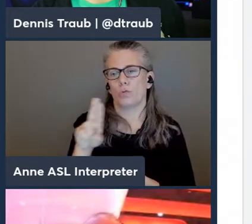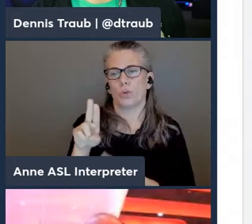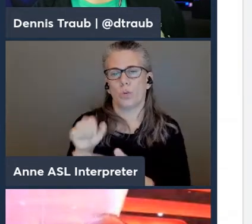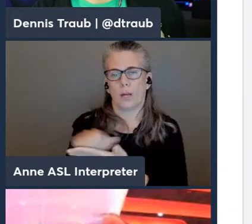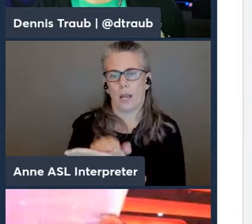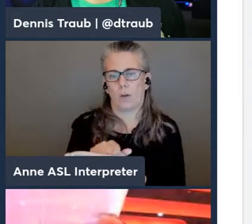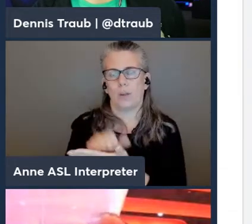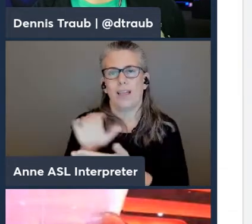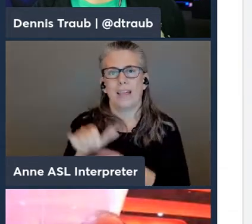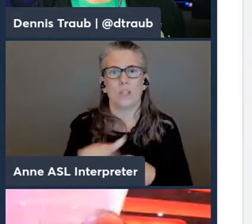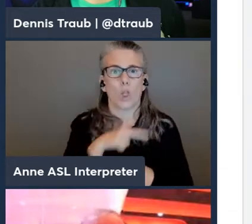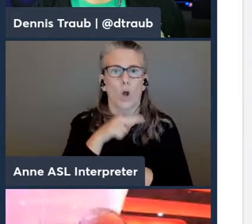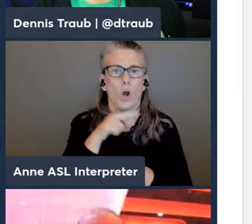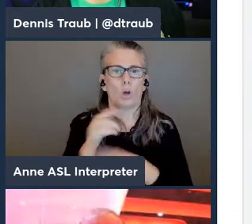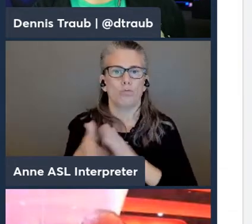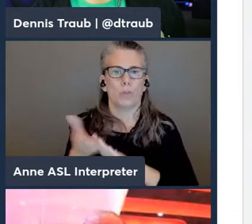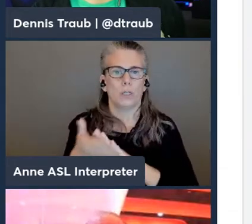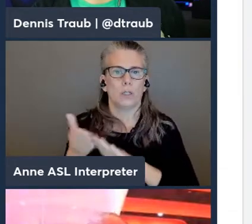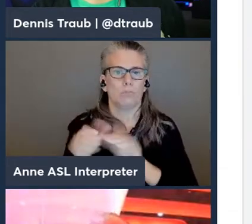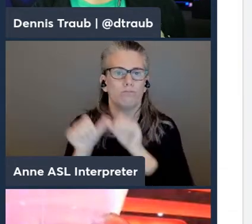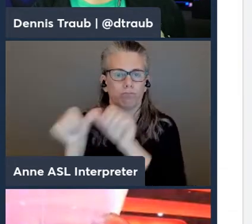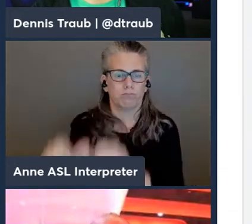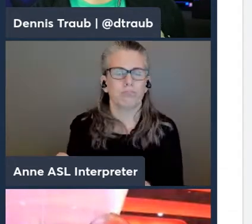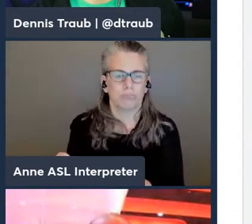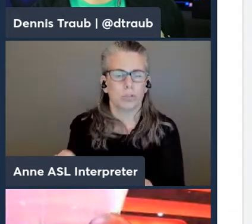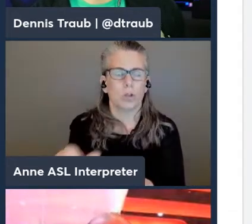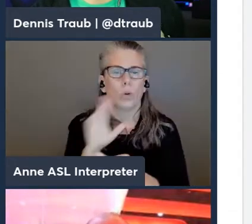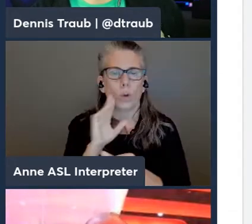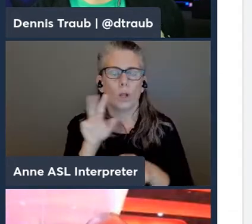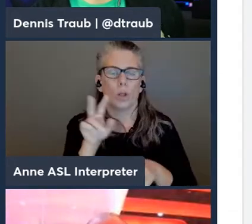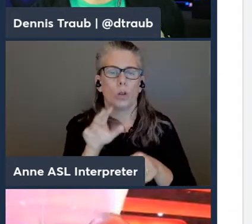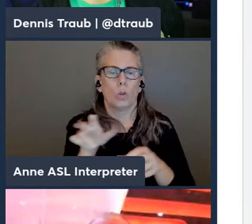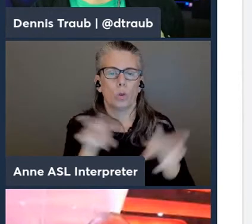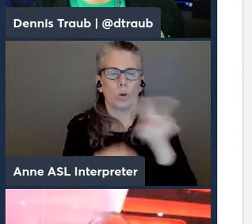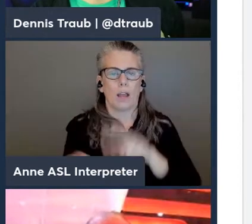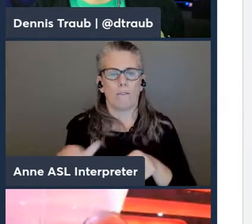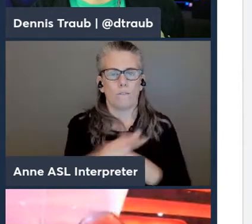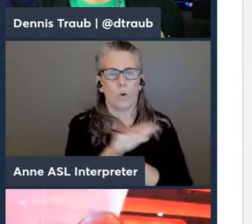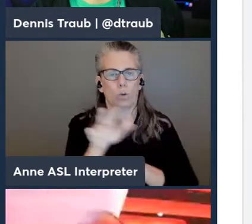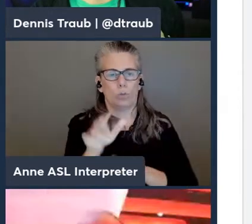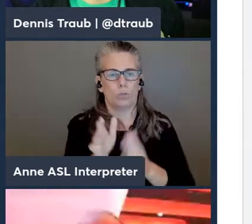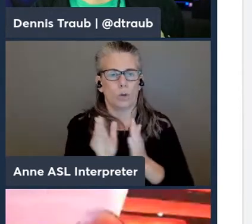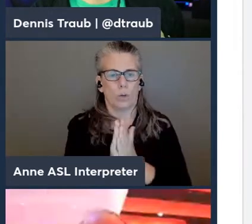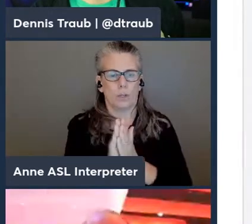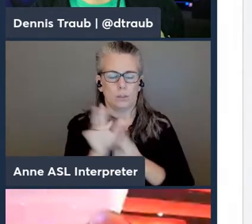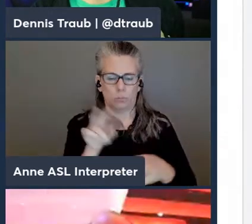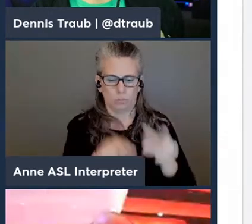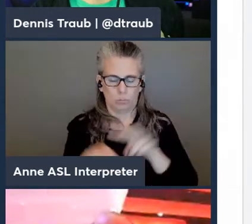so we'll continue to look at the pull requests, any pull requests in the future on this repository.